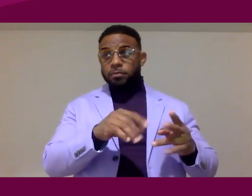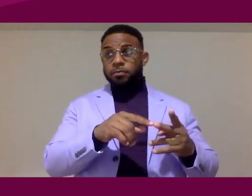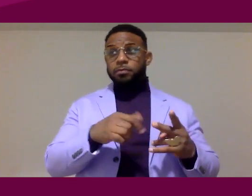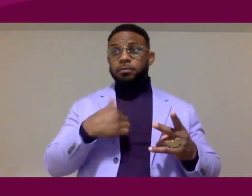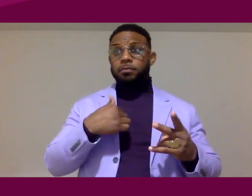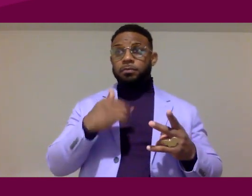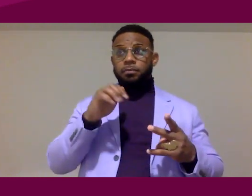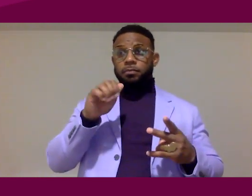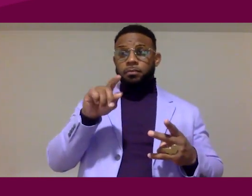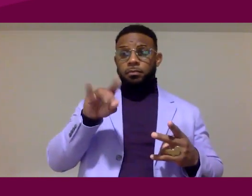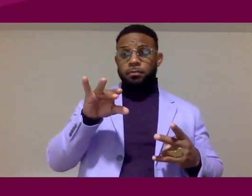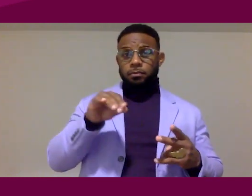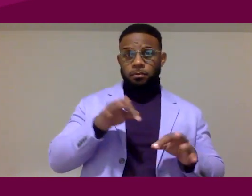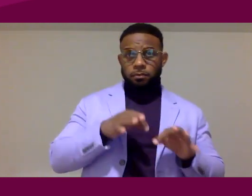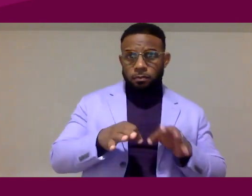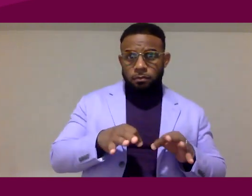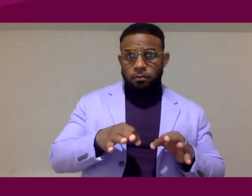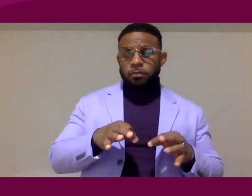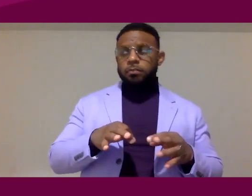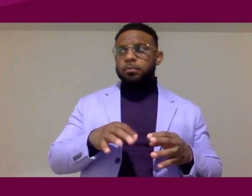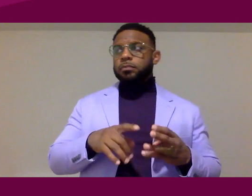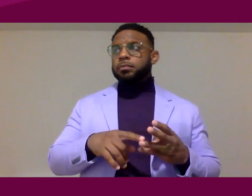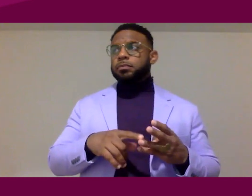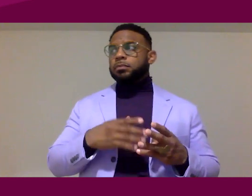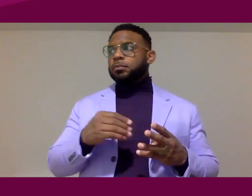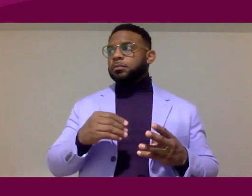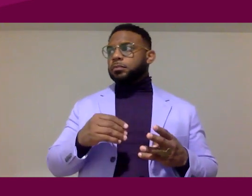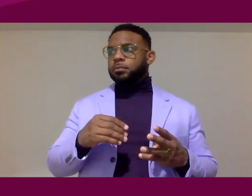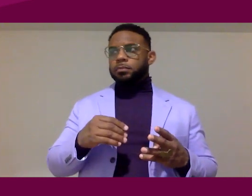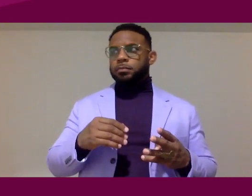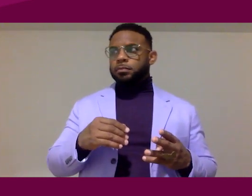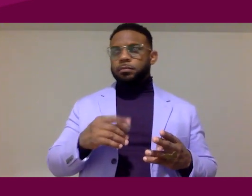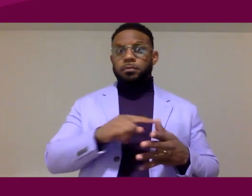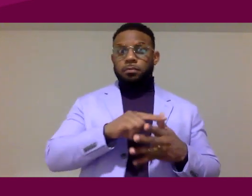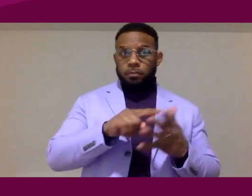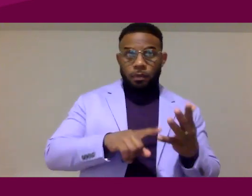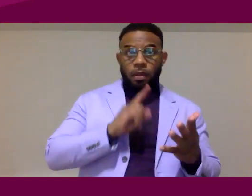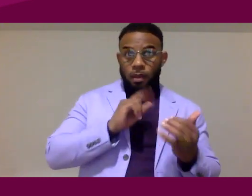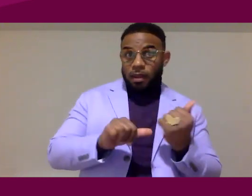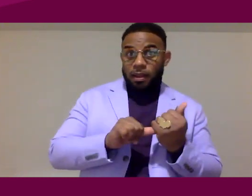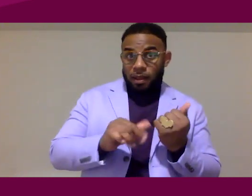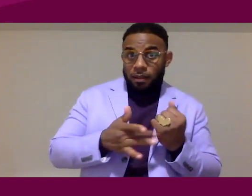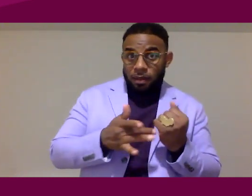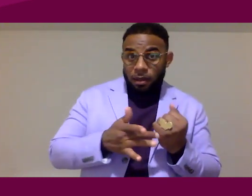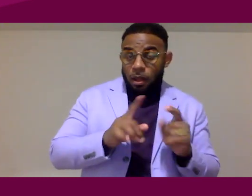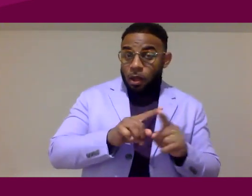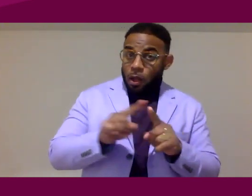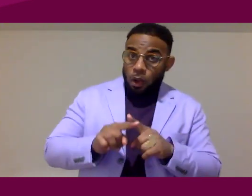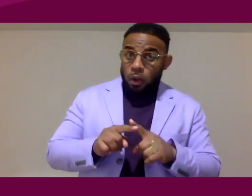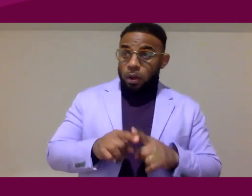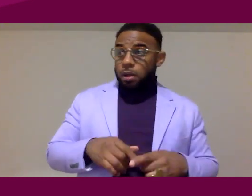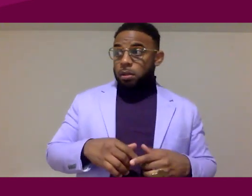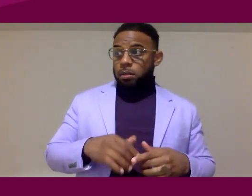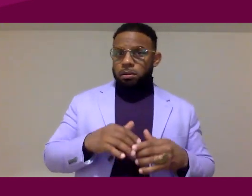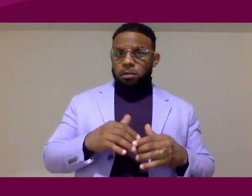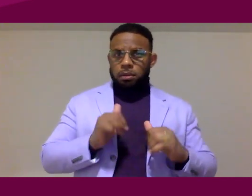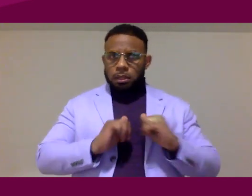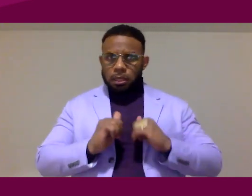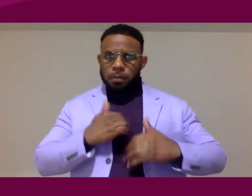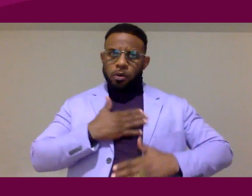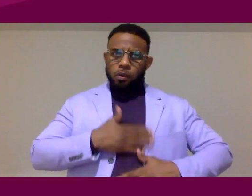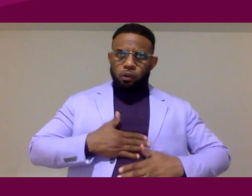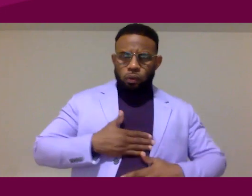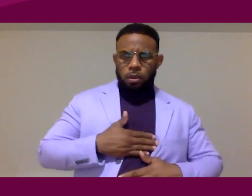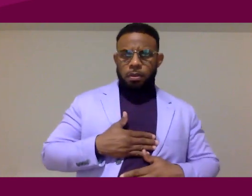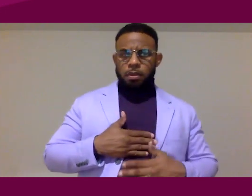audio descriptions and those are assistive technologies as well, entertainment and enjoyment.